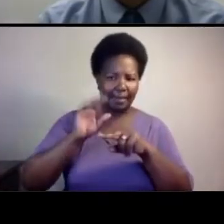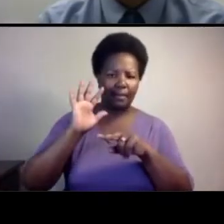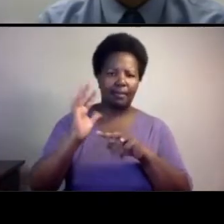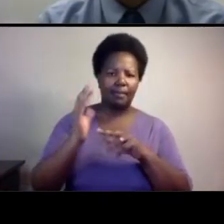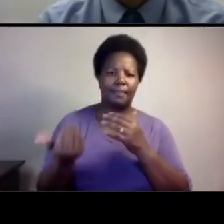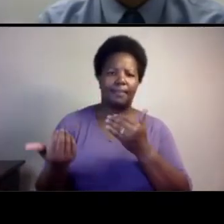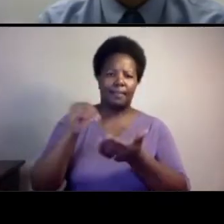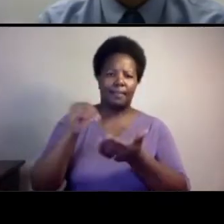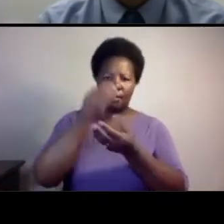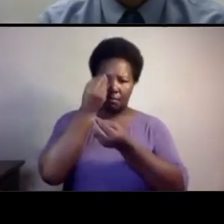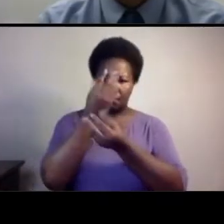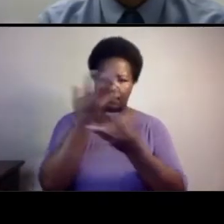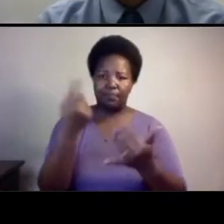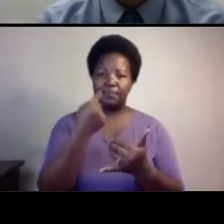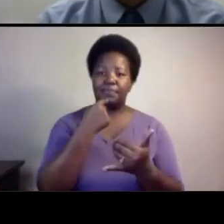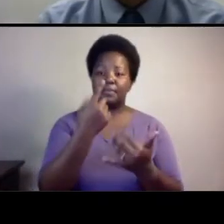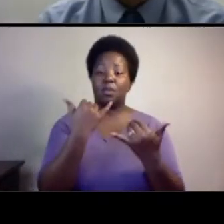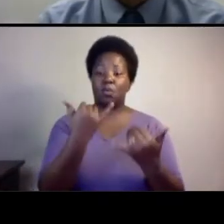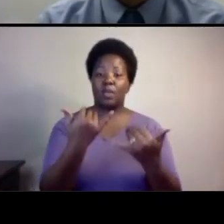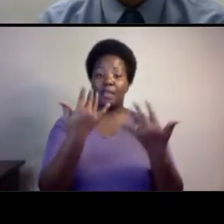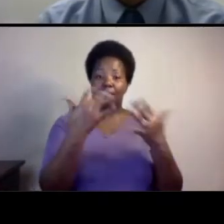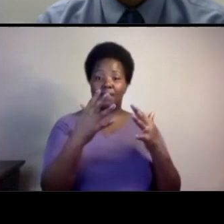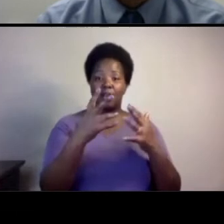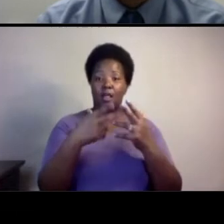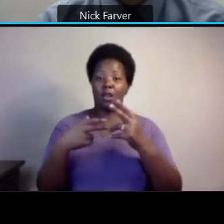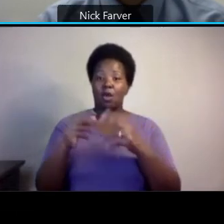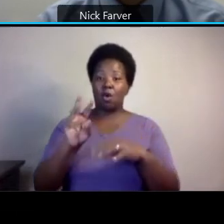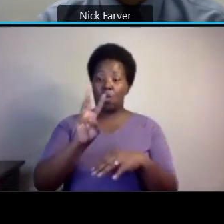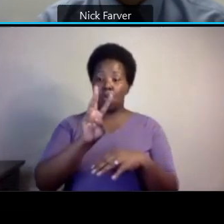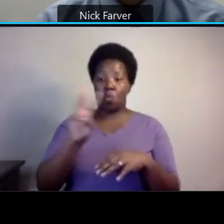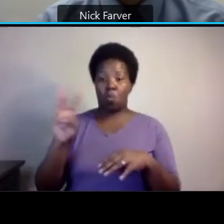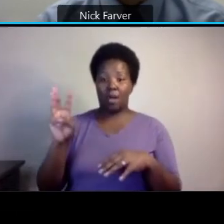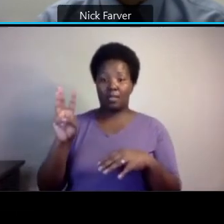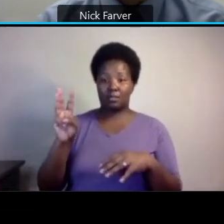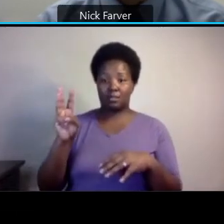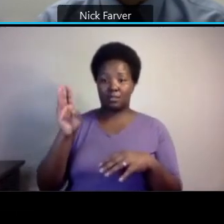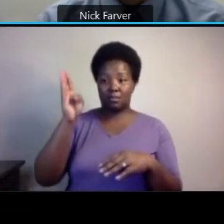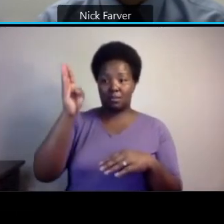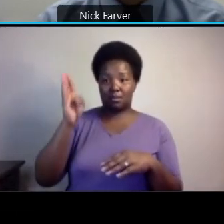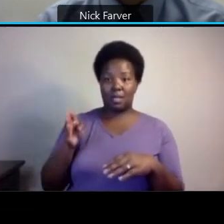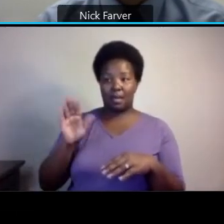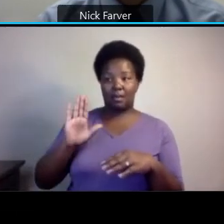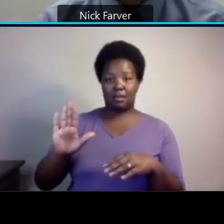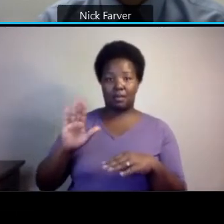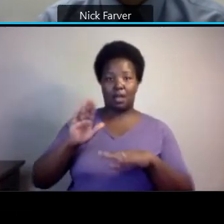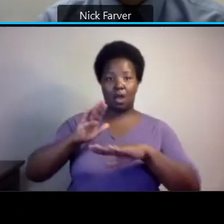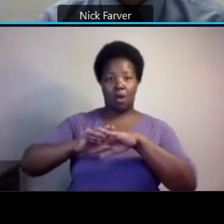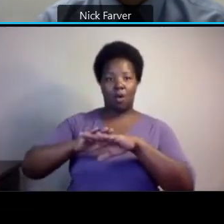we included the protected bike lane on the west side of the eckington intersection for what for